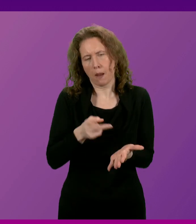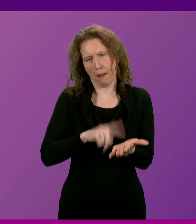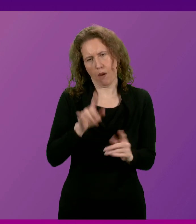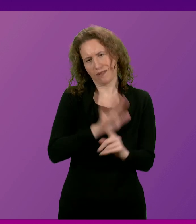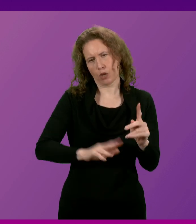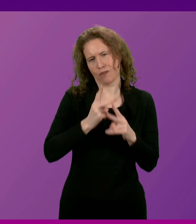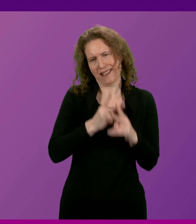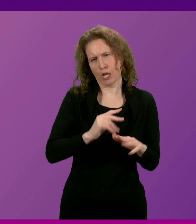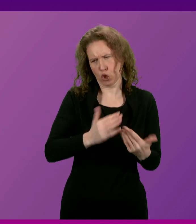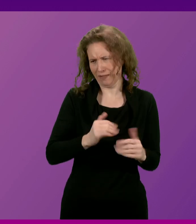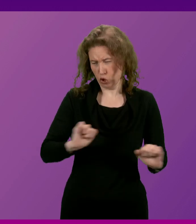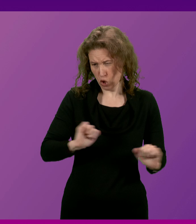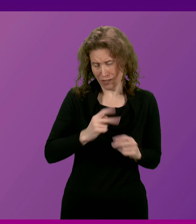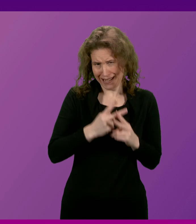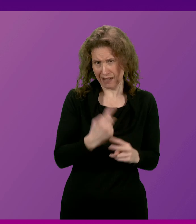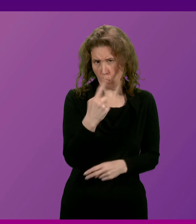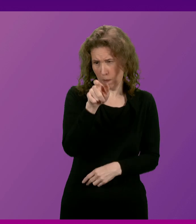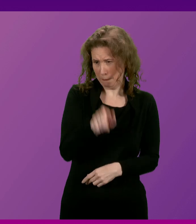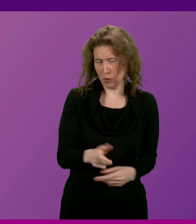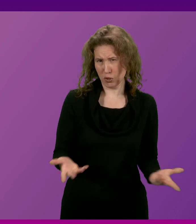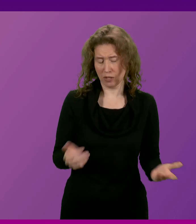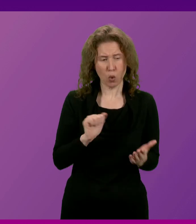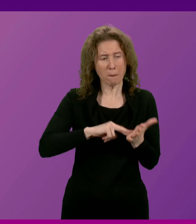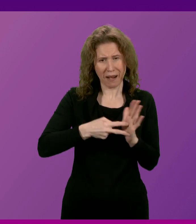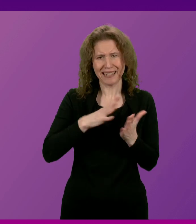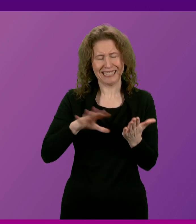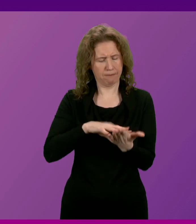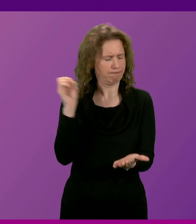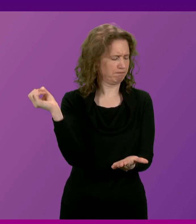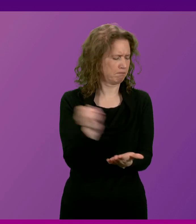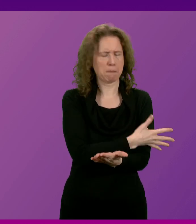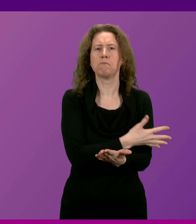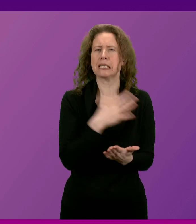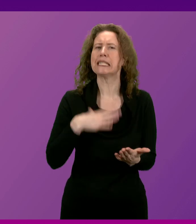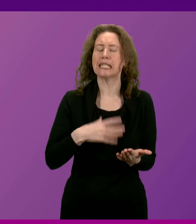cared for a single person. Those plans should be scrapped entirely and the investment should be put